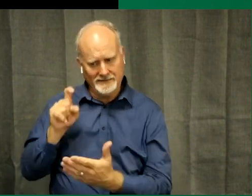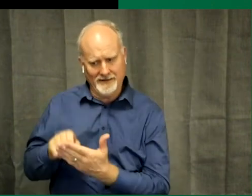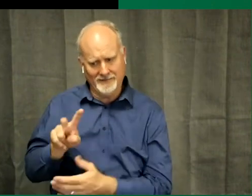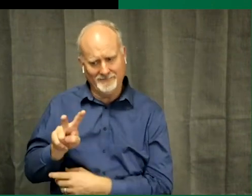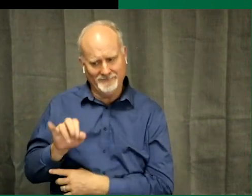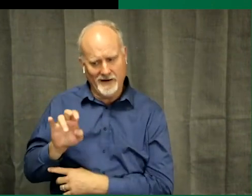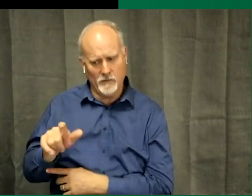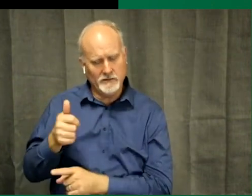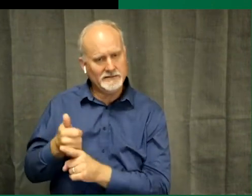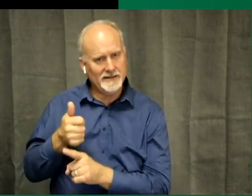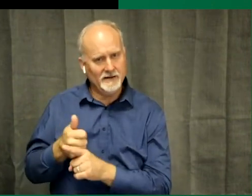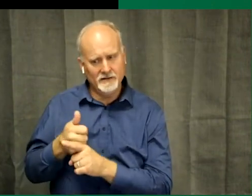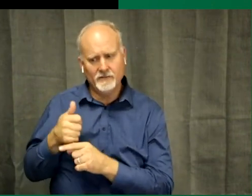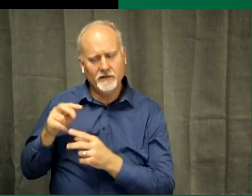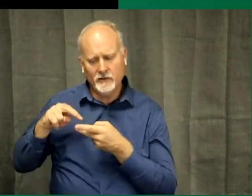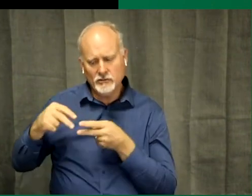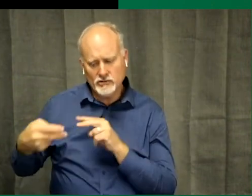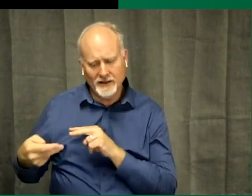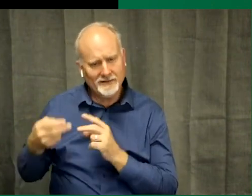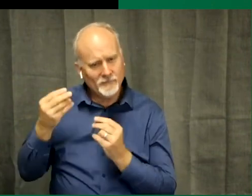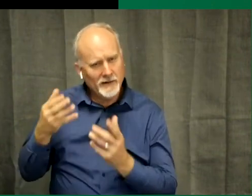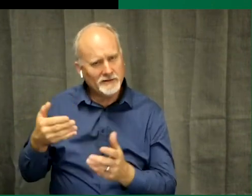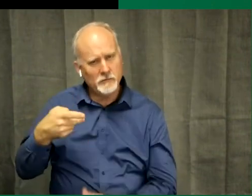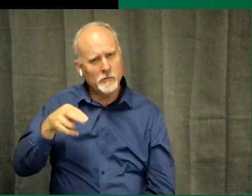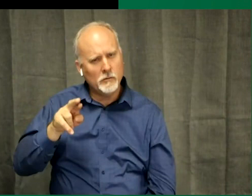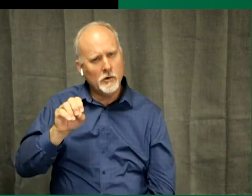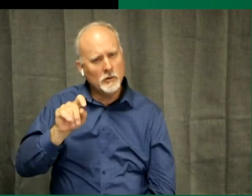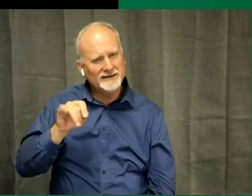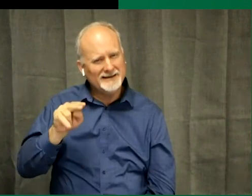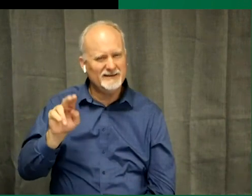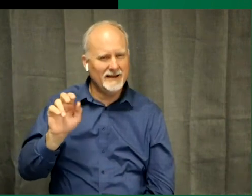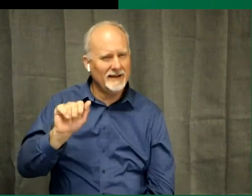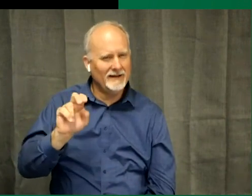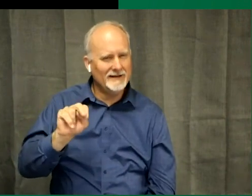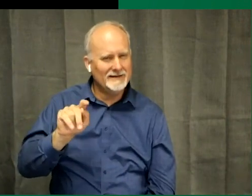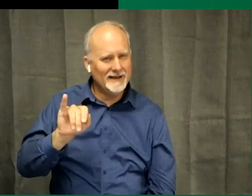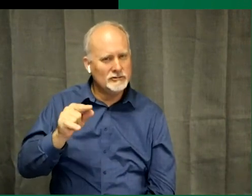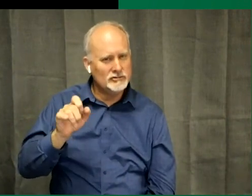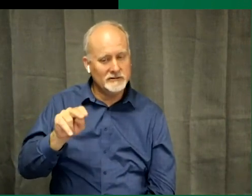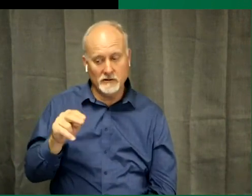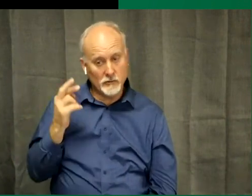identifying genetic material or proteins called antigens the purpose of both is to detect if